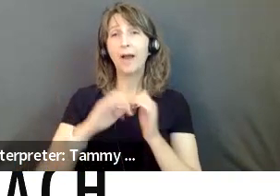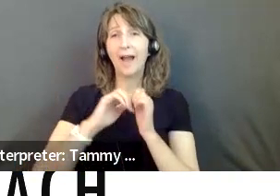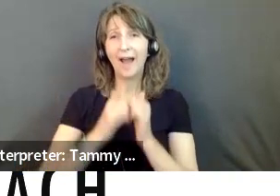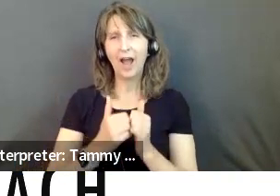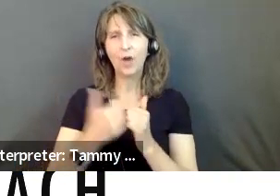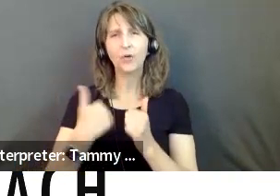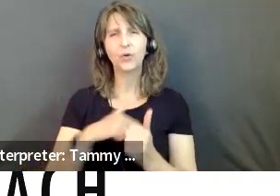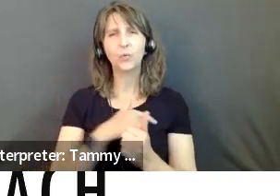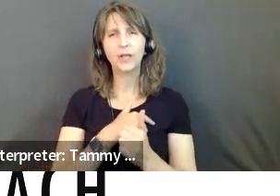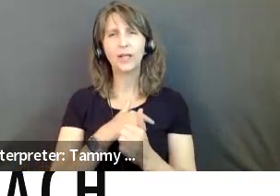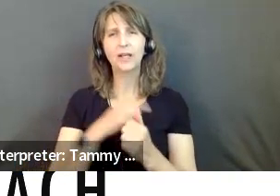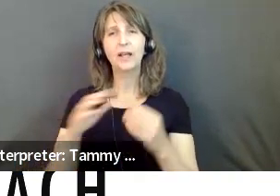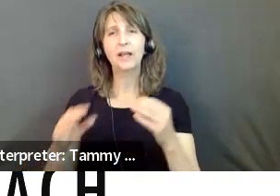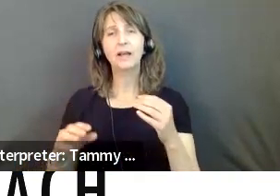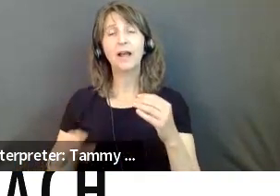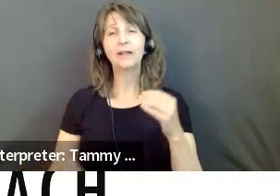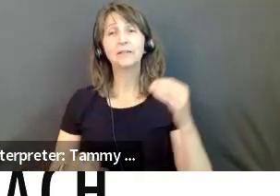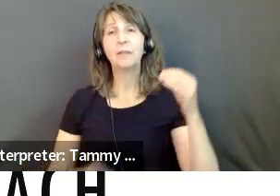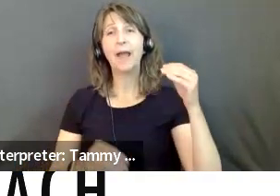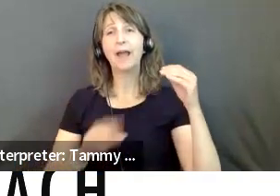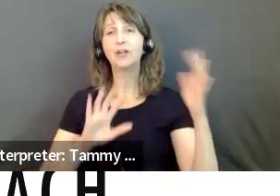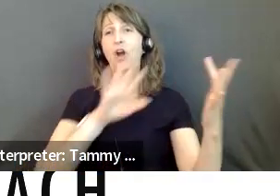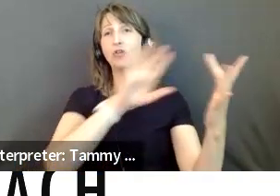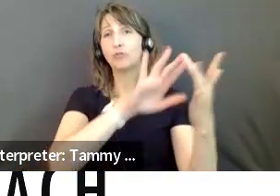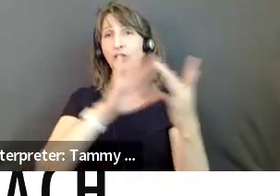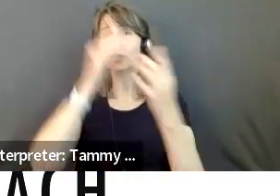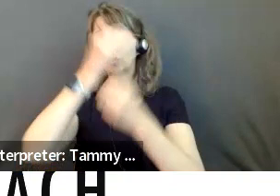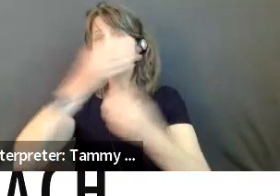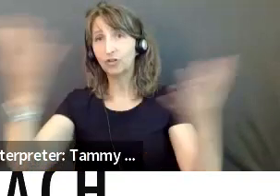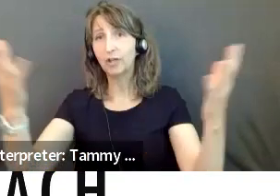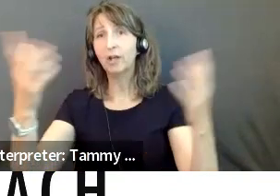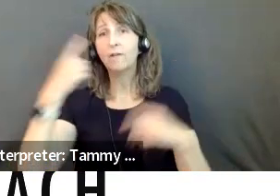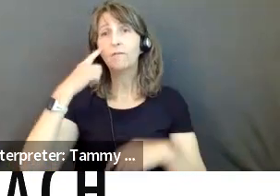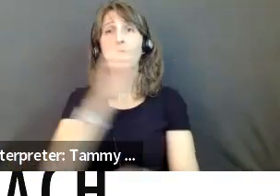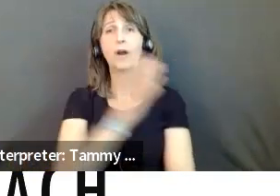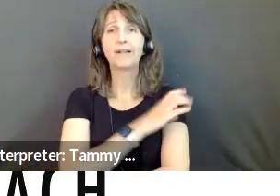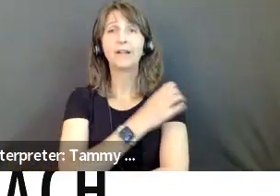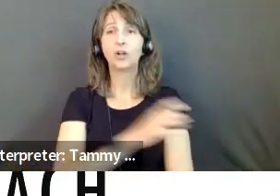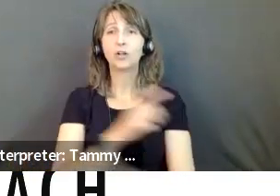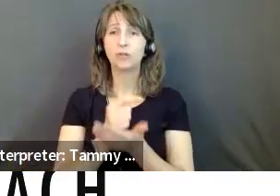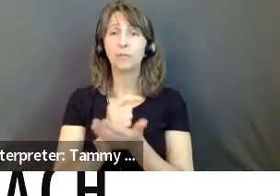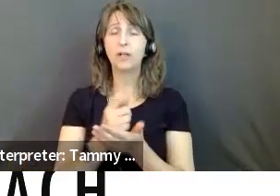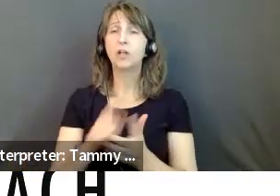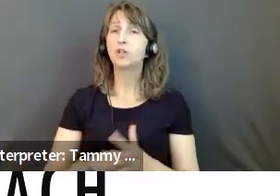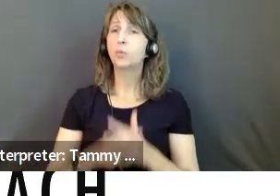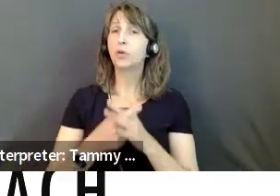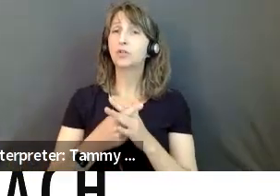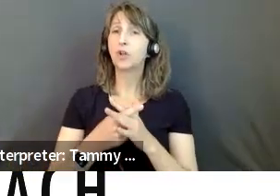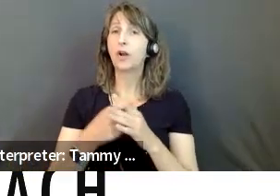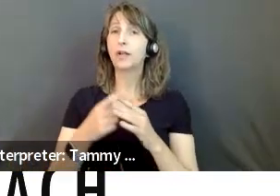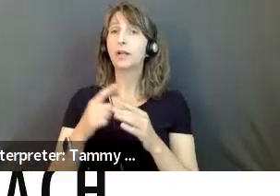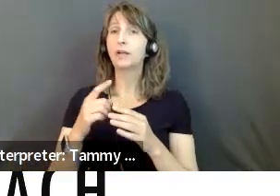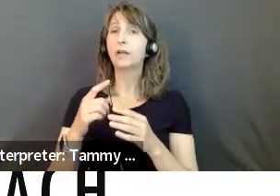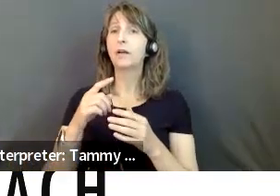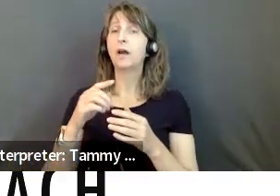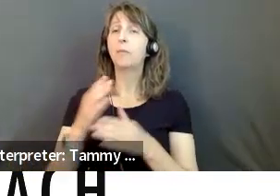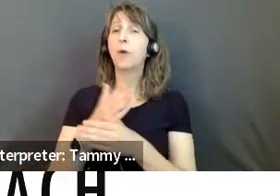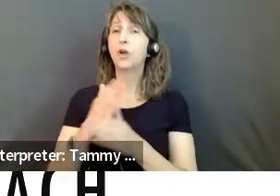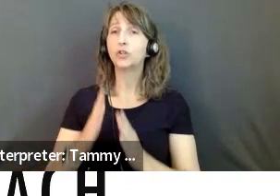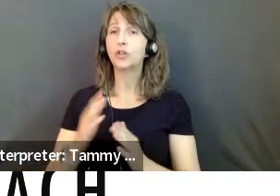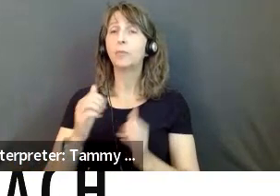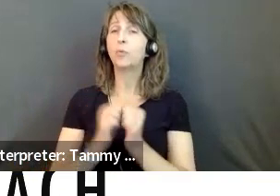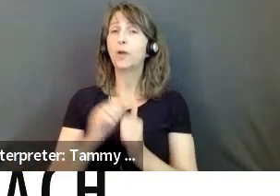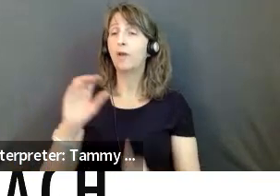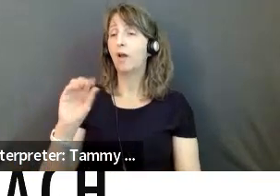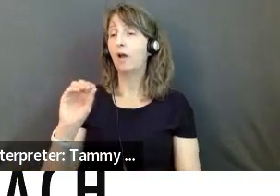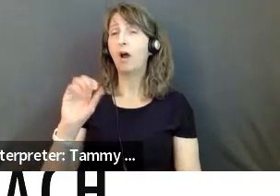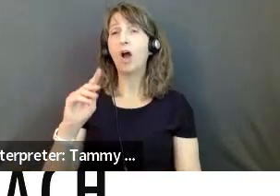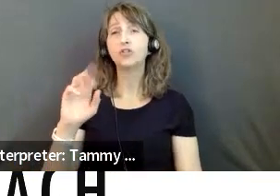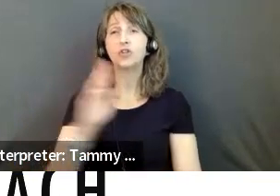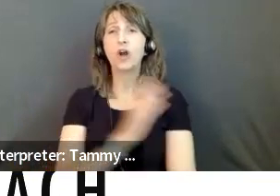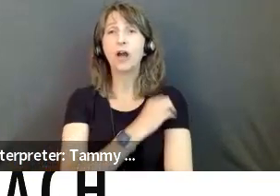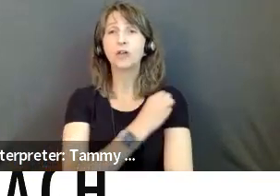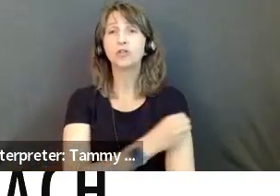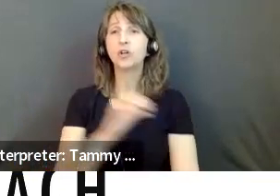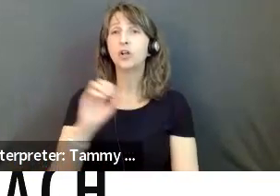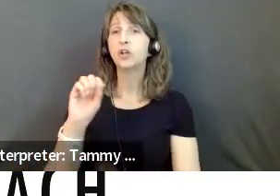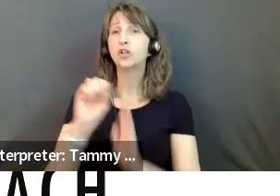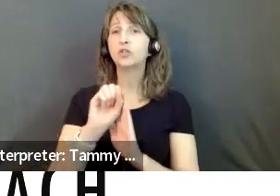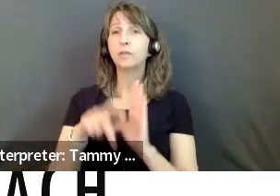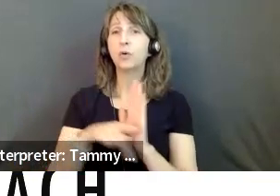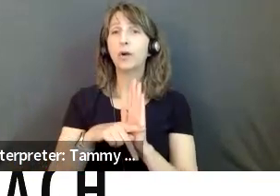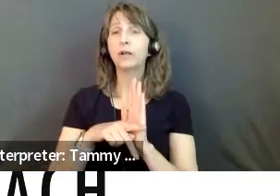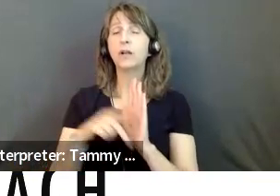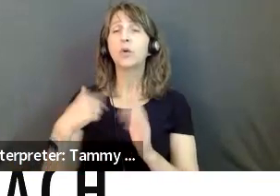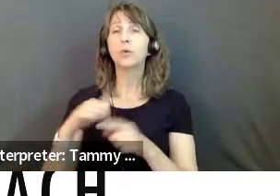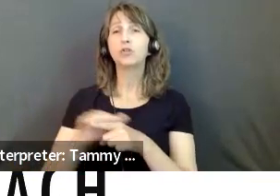So we are just starting a partnership with Optioner Shreveport, where we are doing training on with their psychiatric residents as well as their psychology interns.